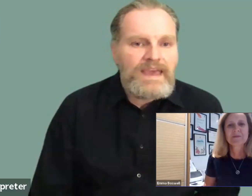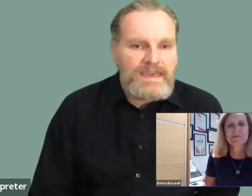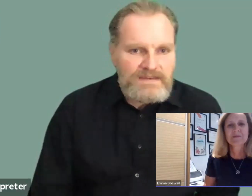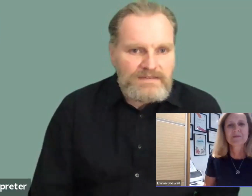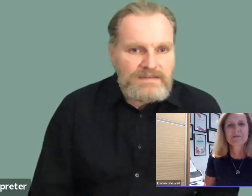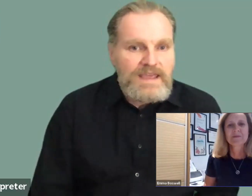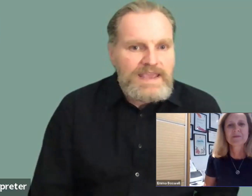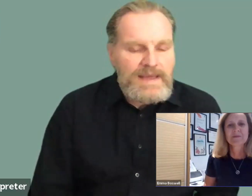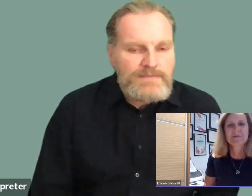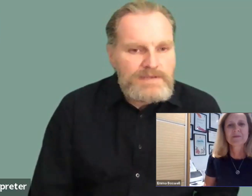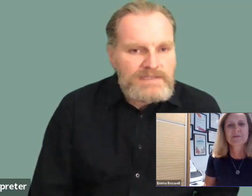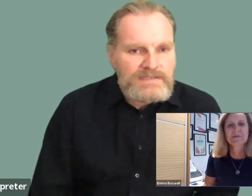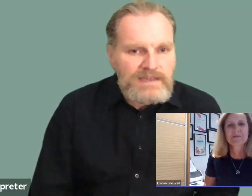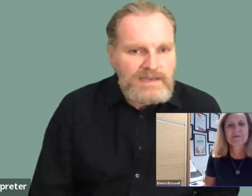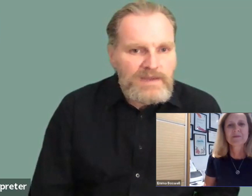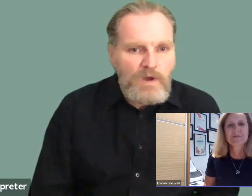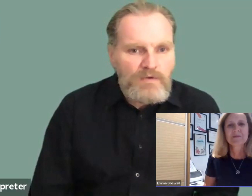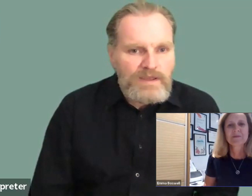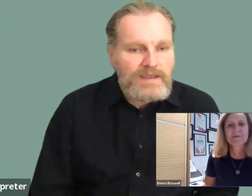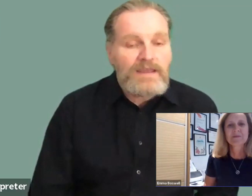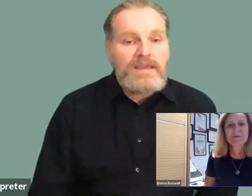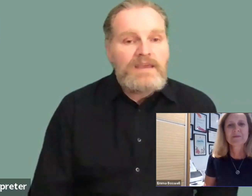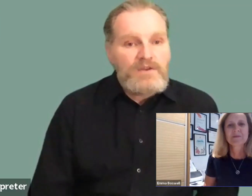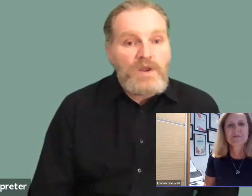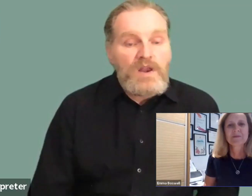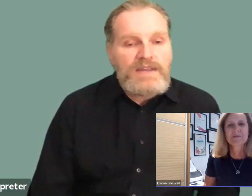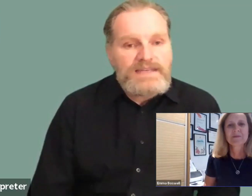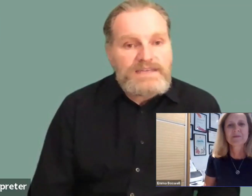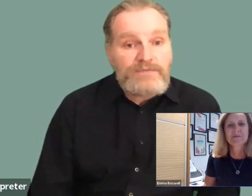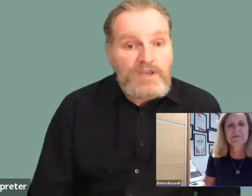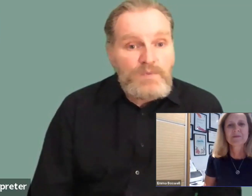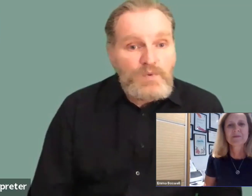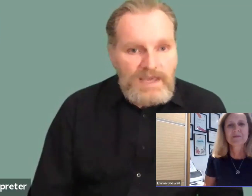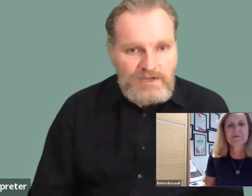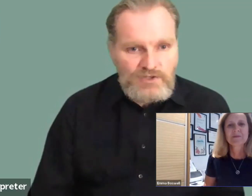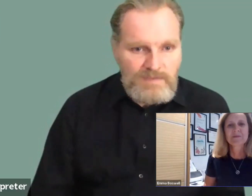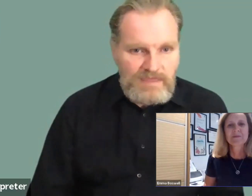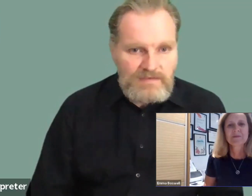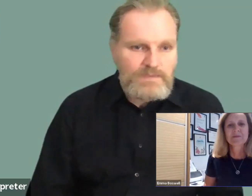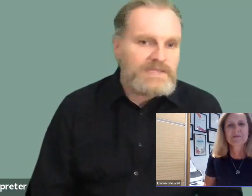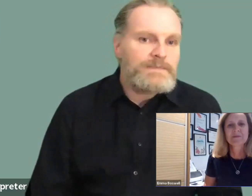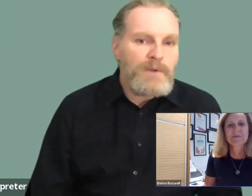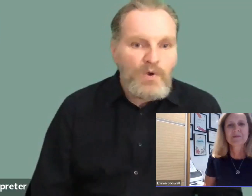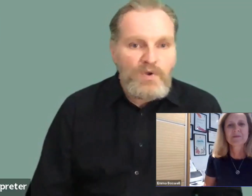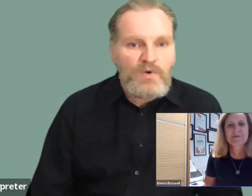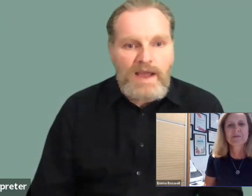canes can be slightly worrying, learning a different communication method, be it block or